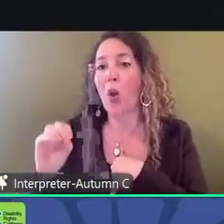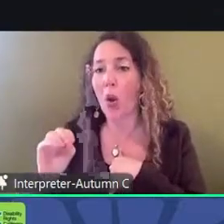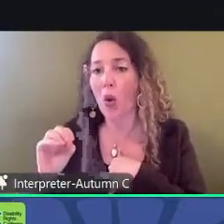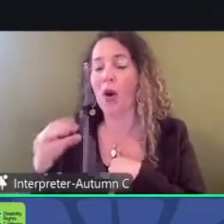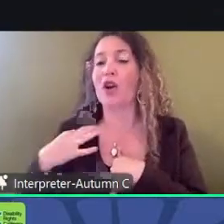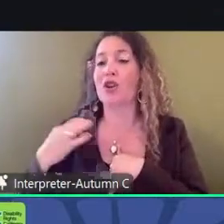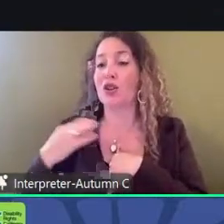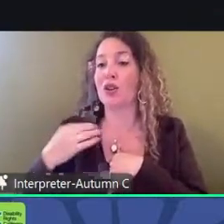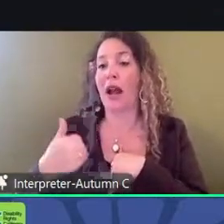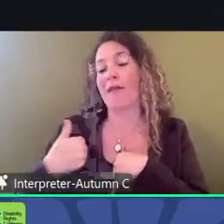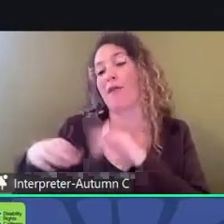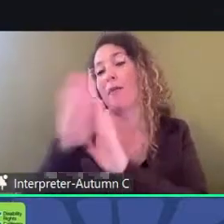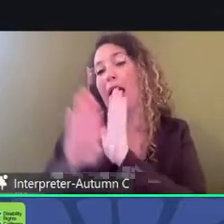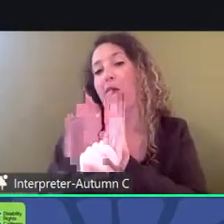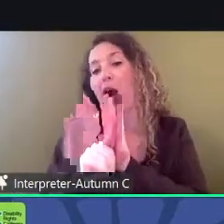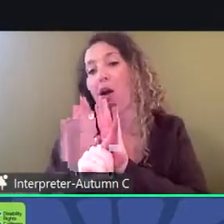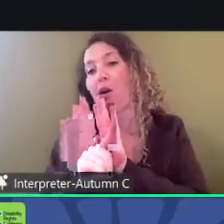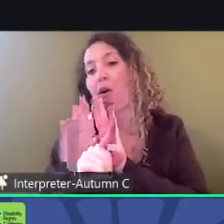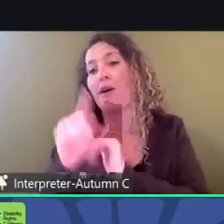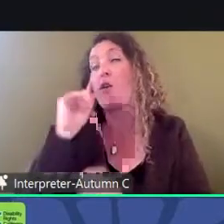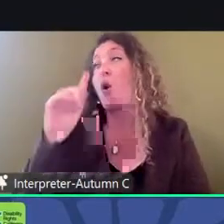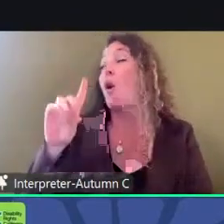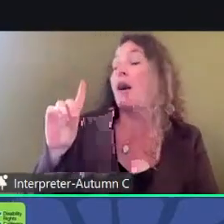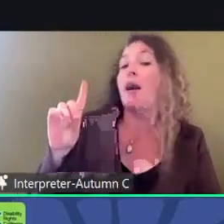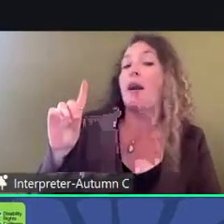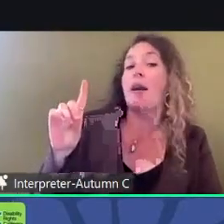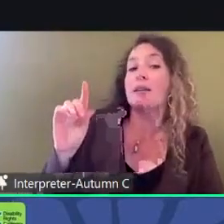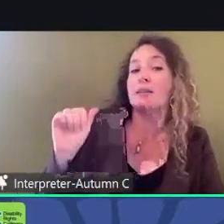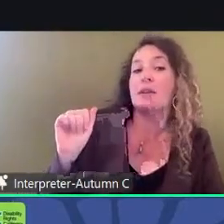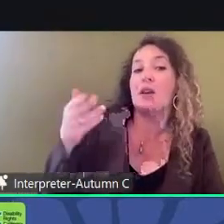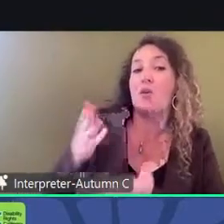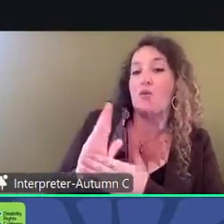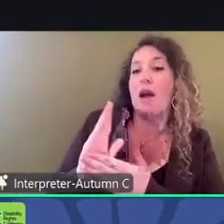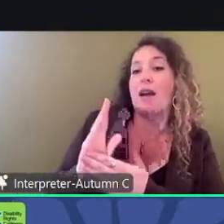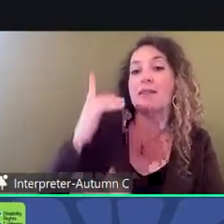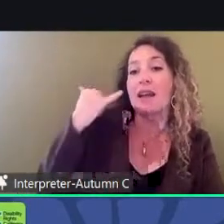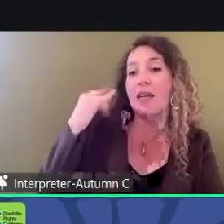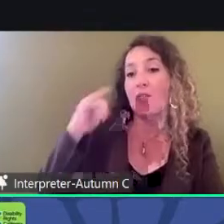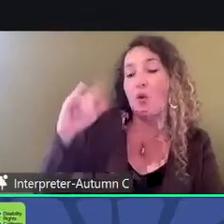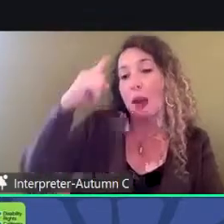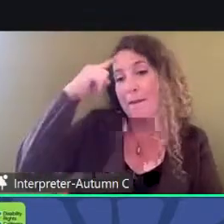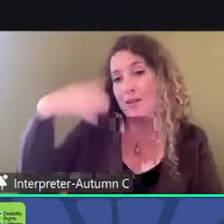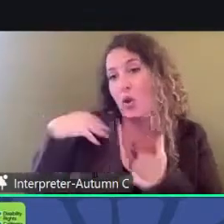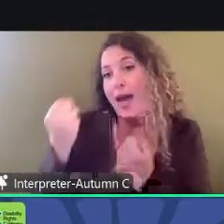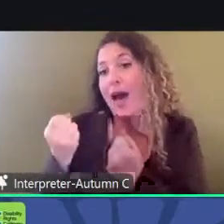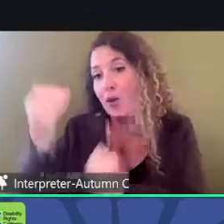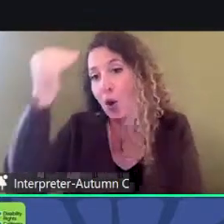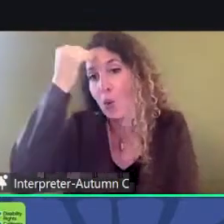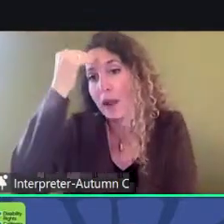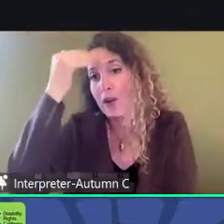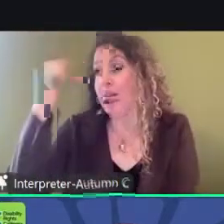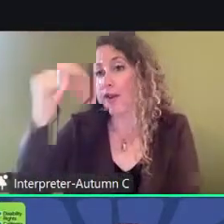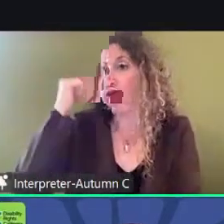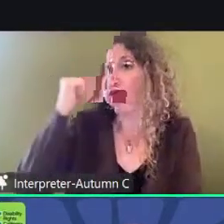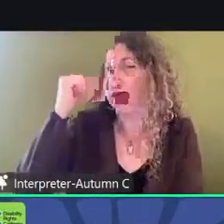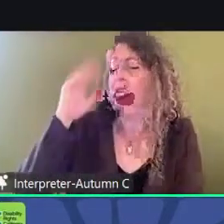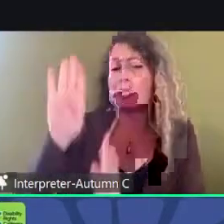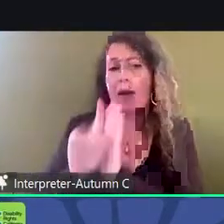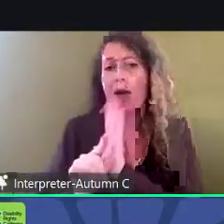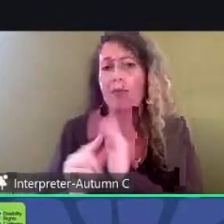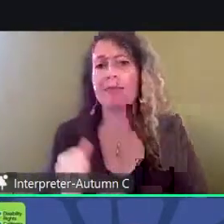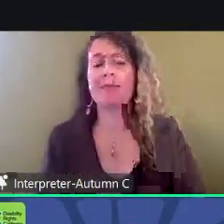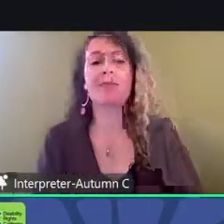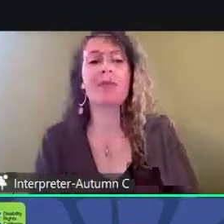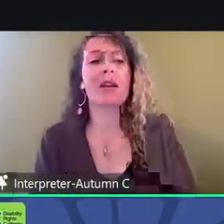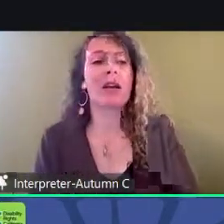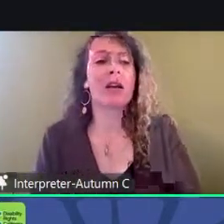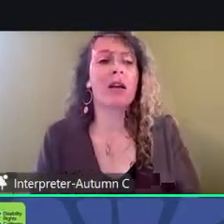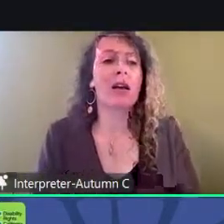background of Disability Rights California's mental health awareness um uh on my Zoom. Um,